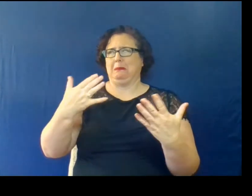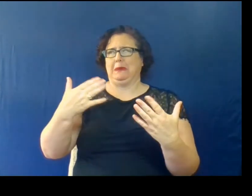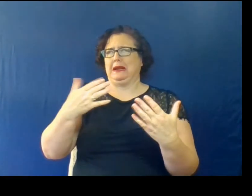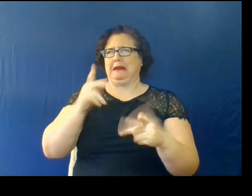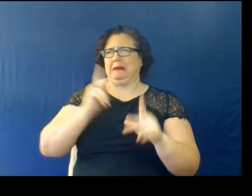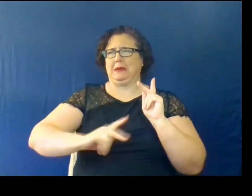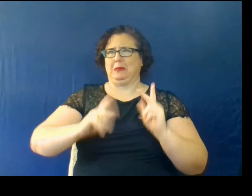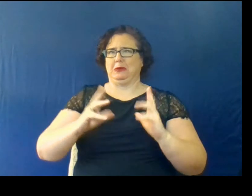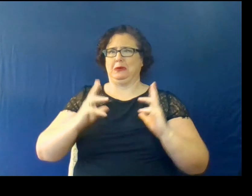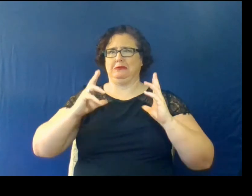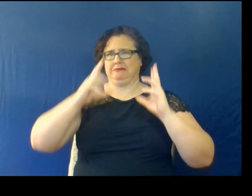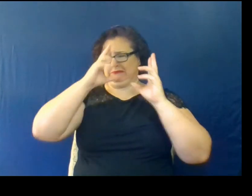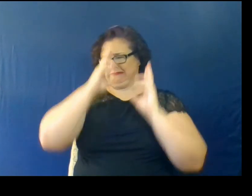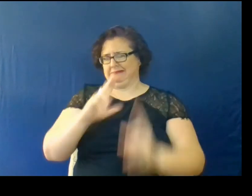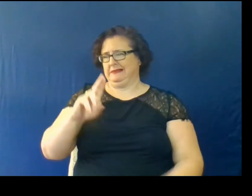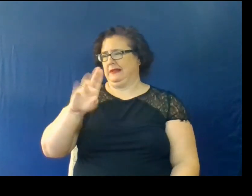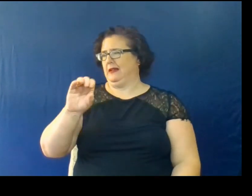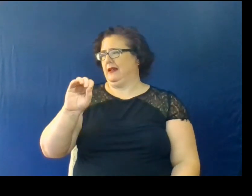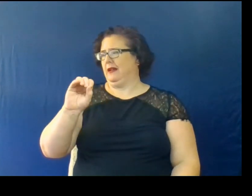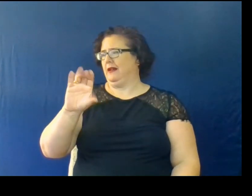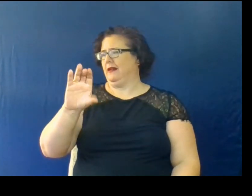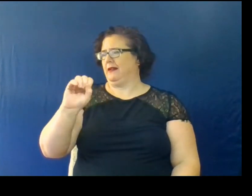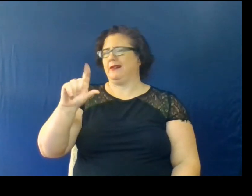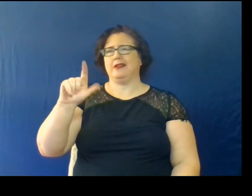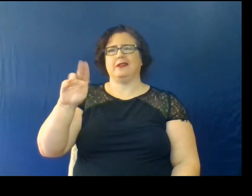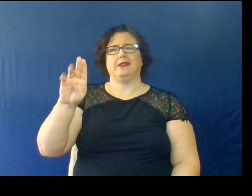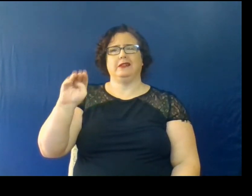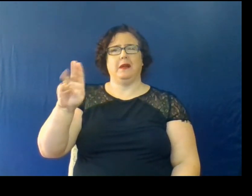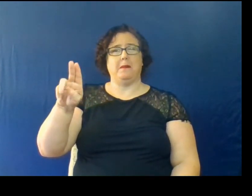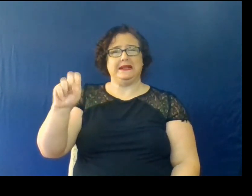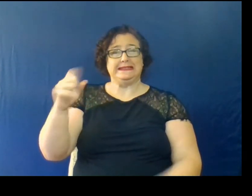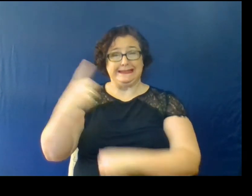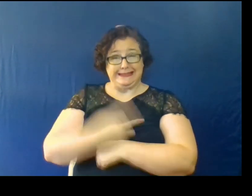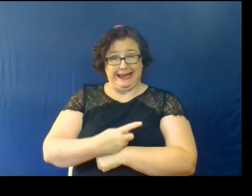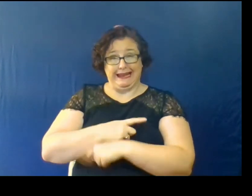and I think even many that do are going to offer voting anyway. But again check with your specific